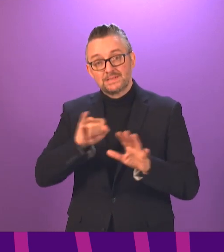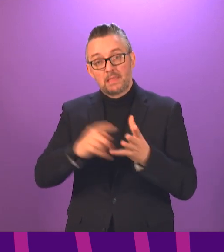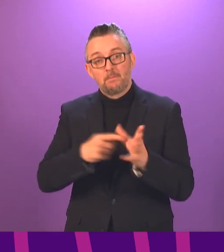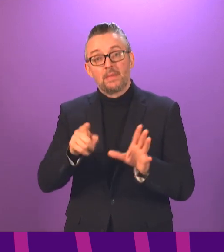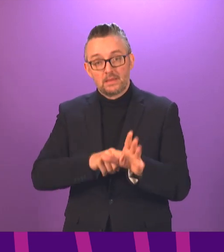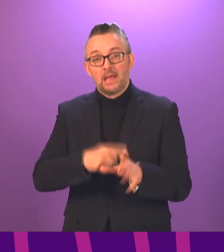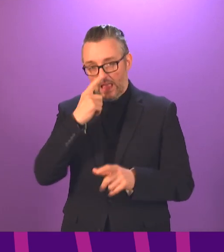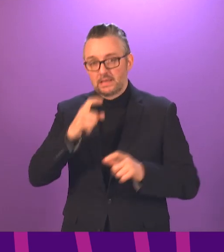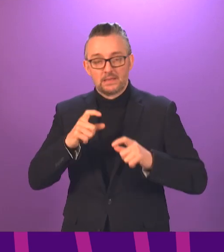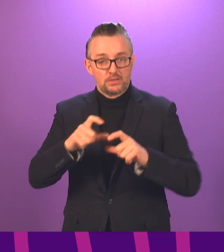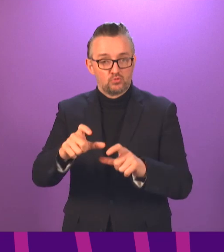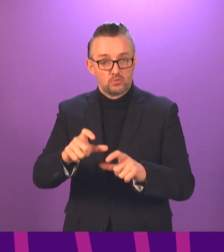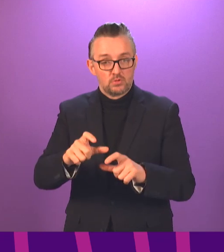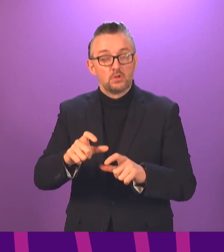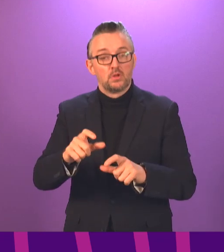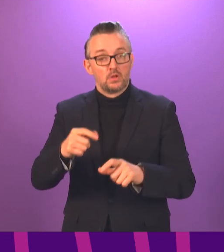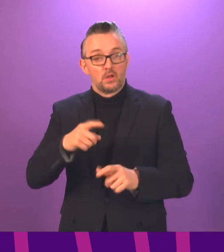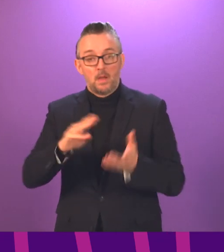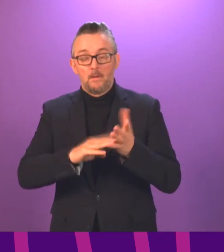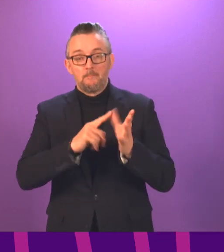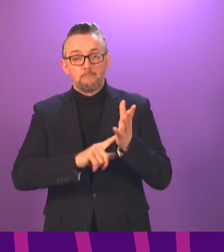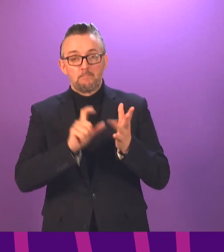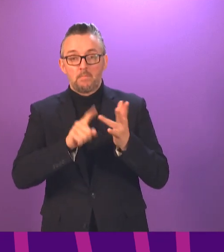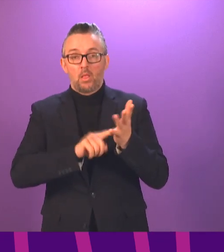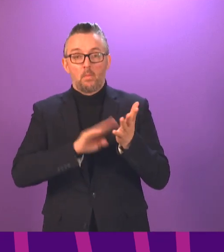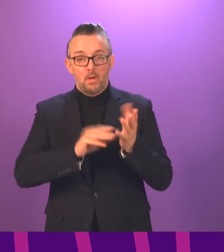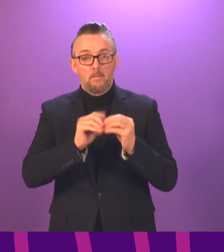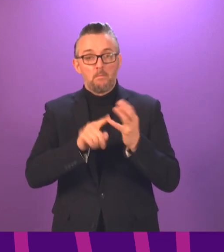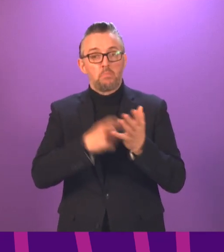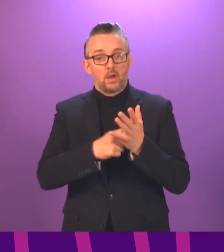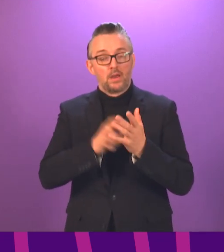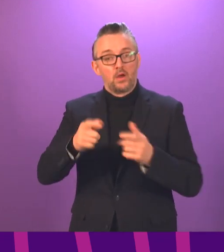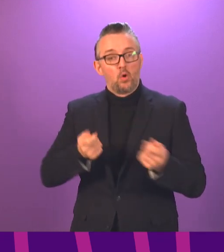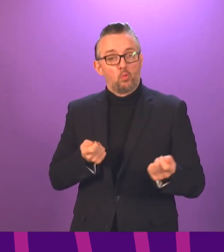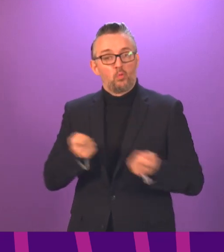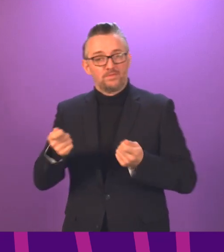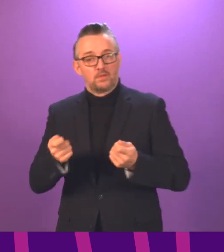That is also the view of Malcolm Burr, convener of the Electoral Management Board for Scotland.